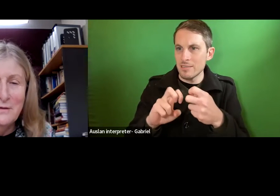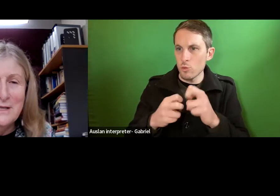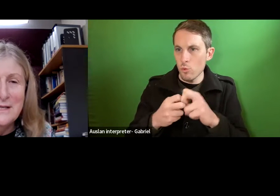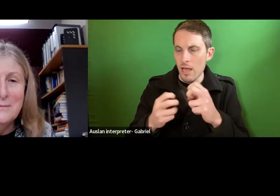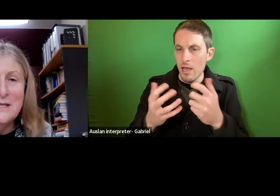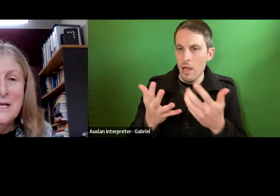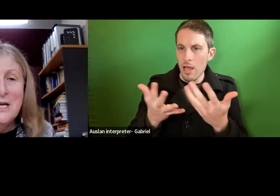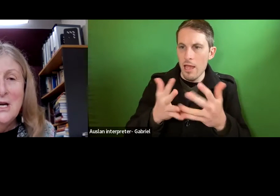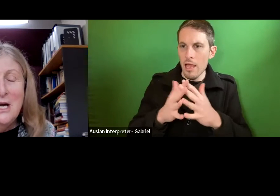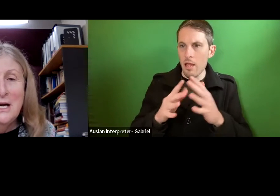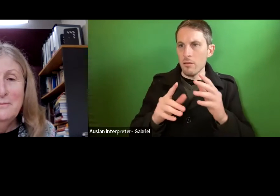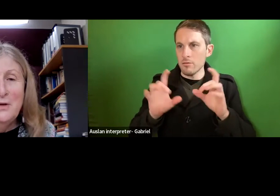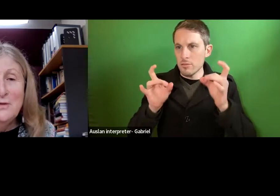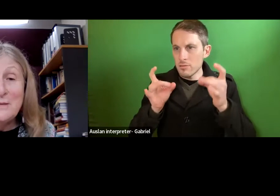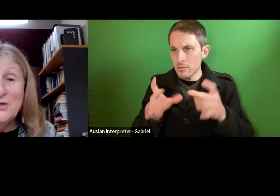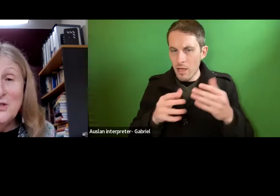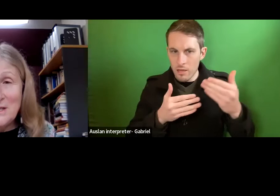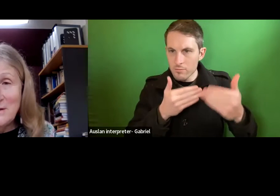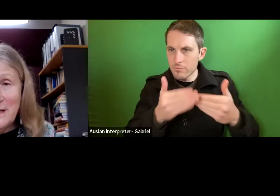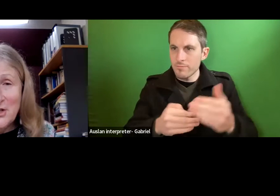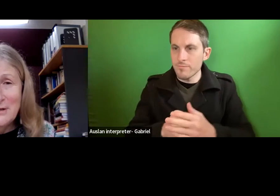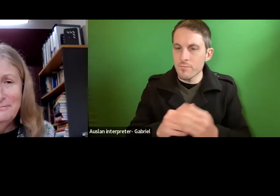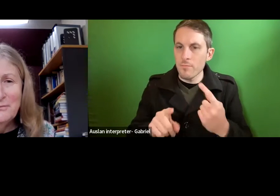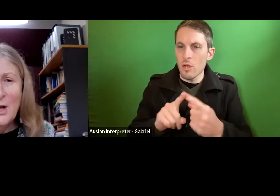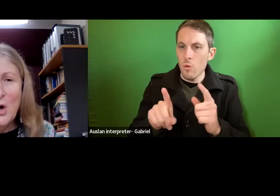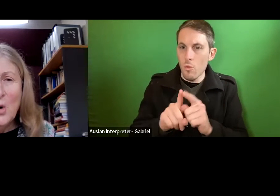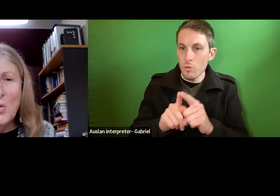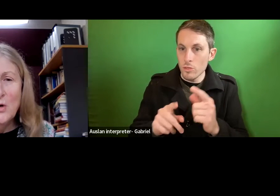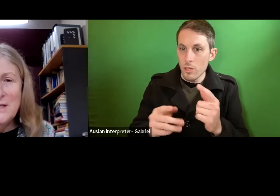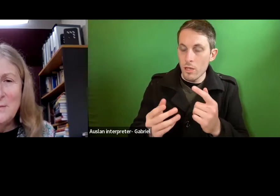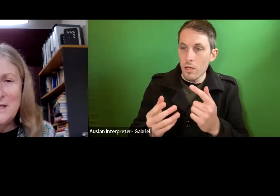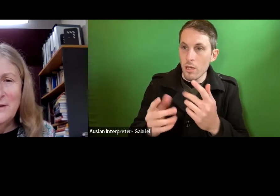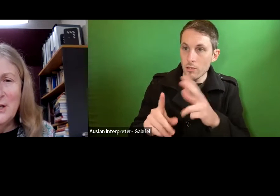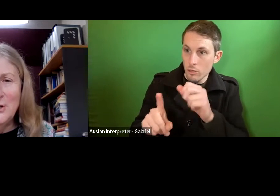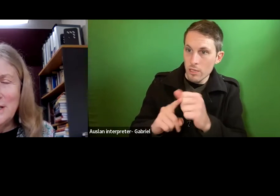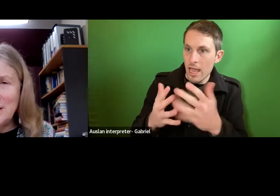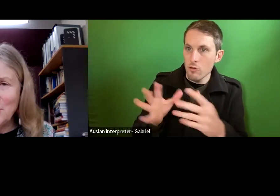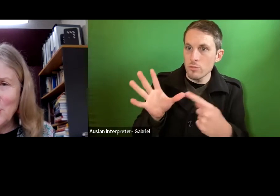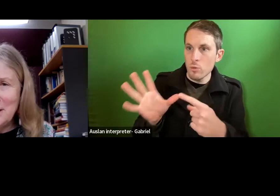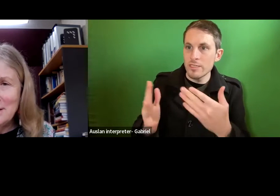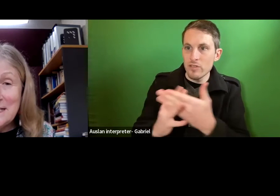various steps. Response to intervention, what a specific learning disorder